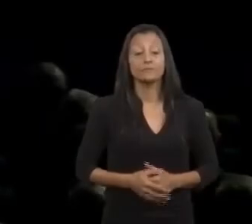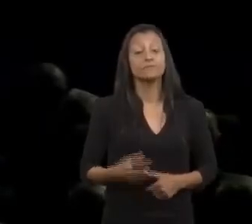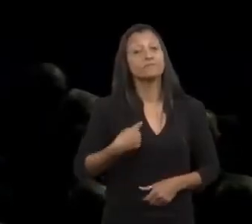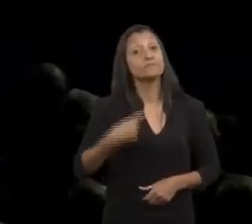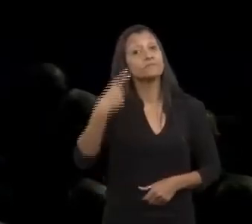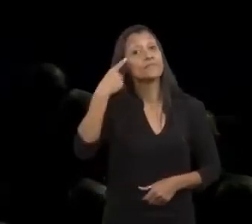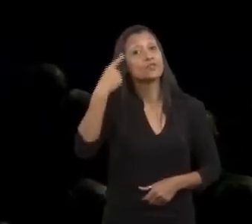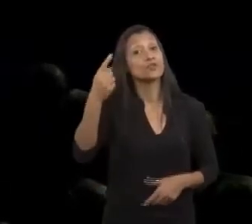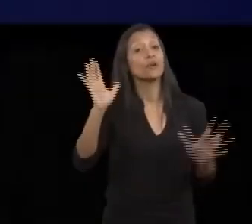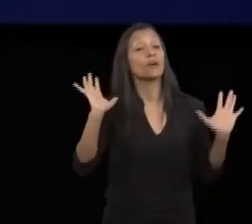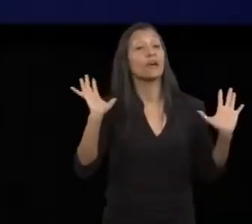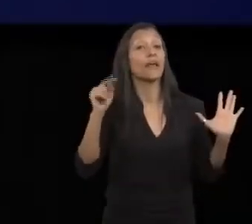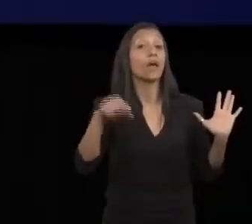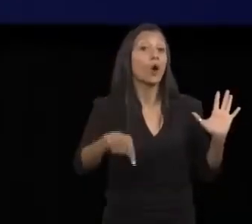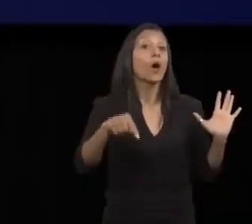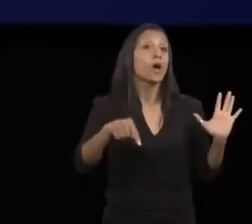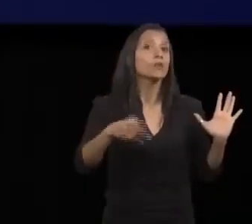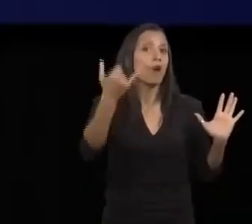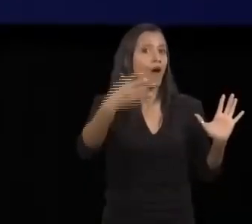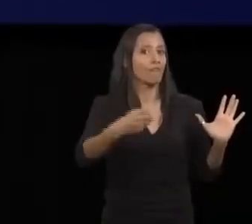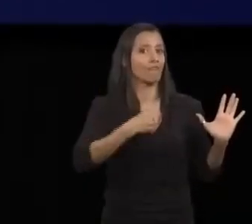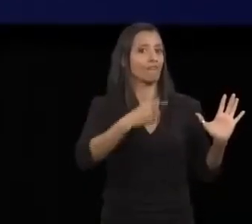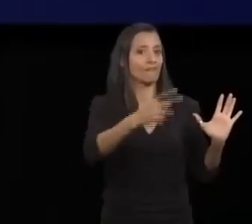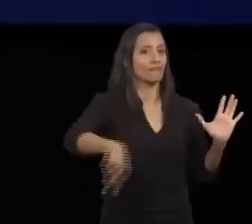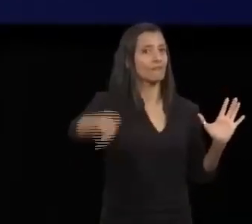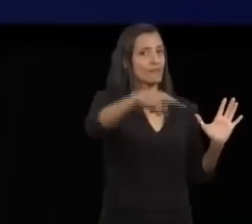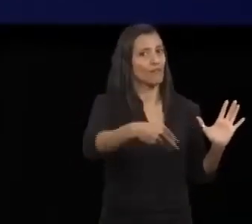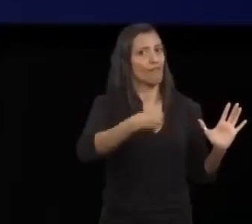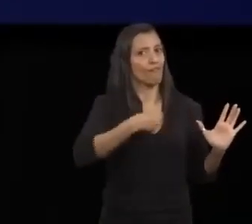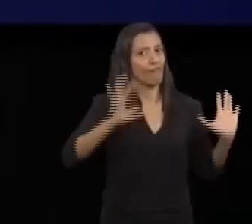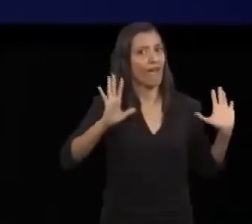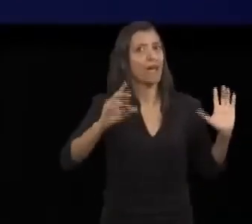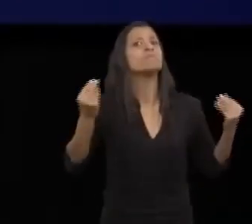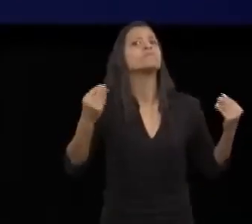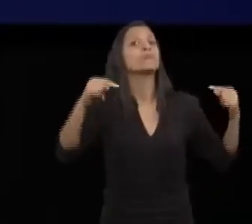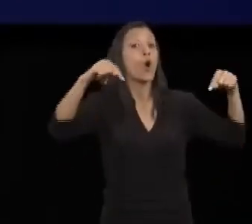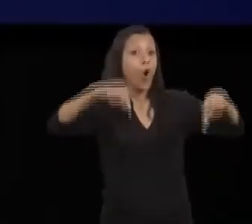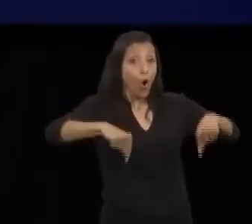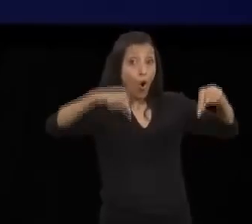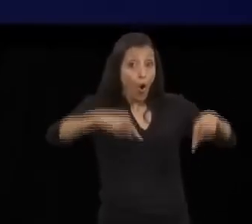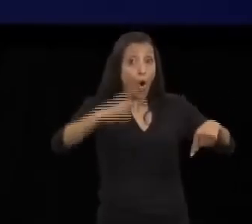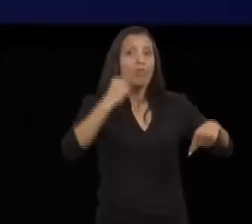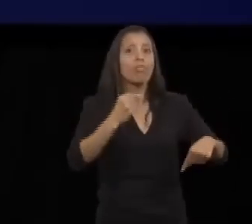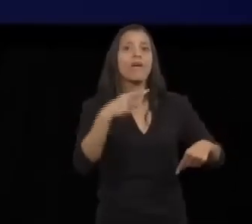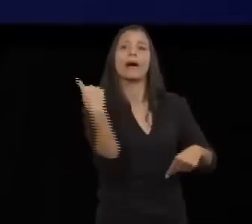I think it is a hopeful message, because today the future is in our hands,